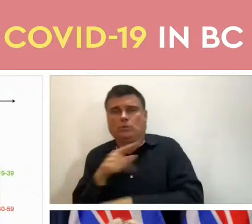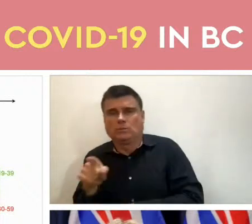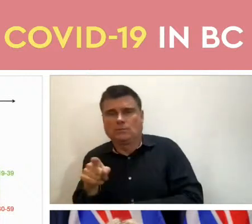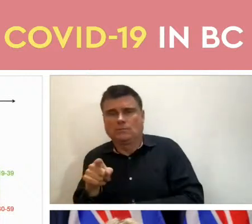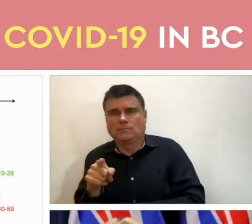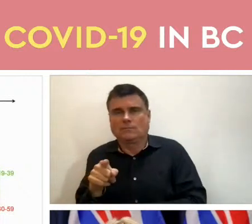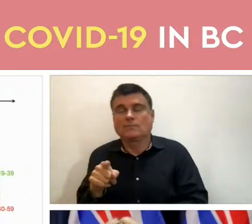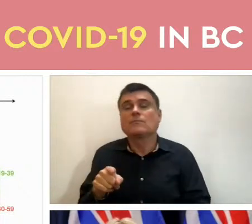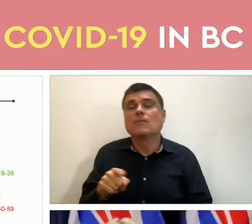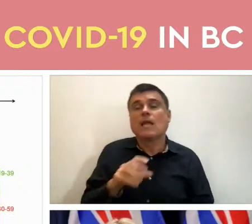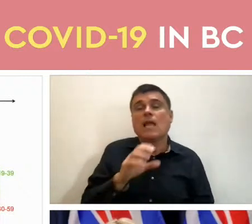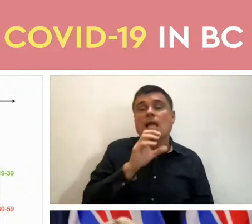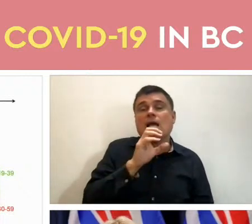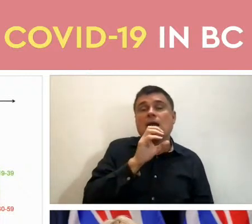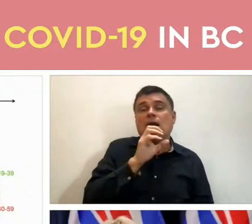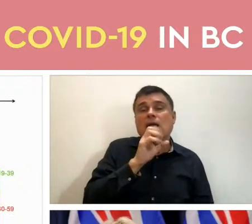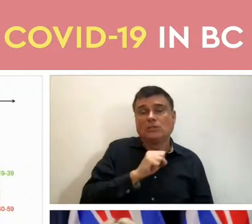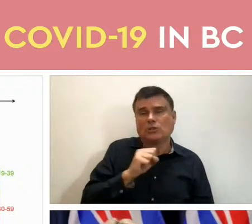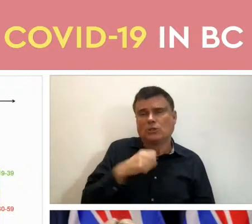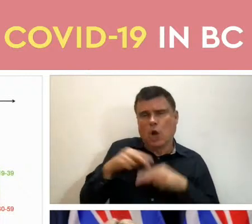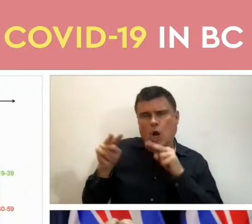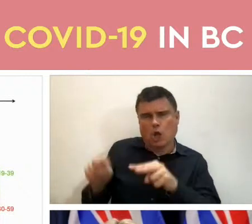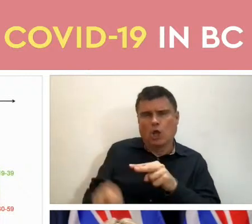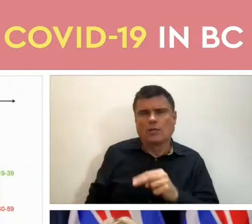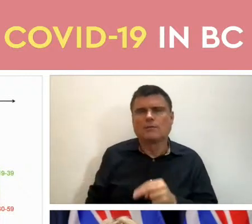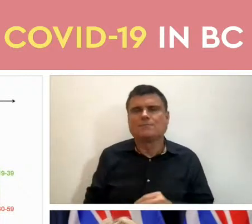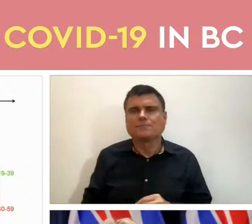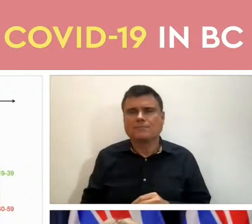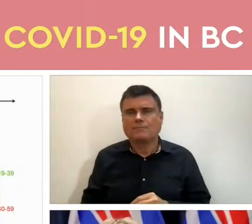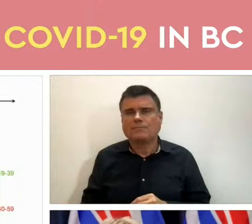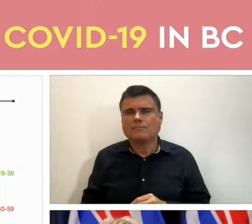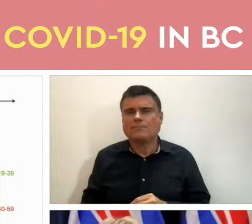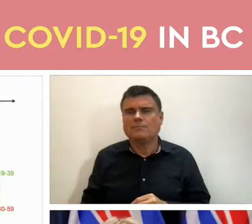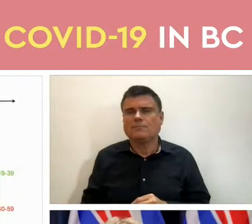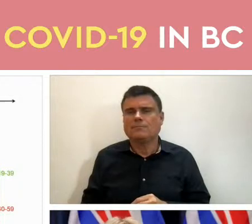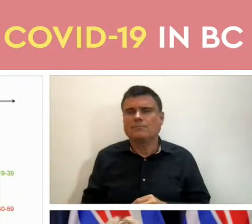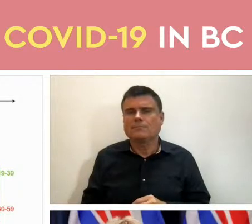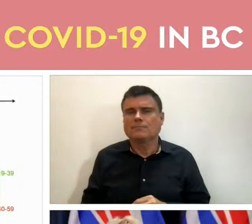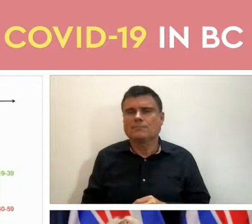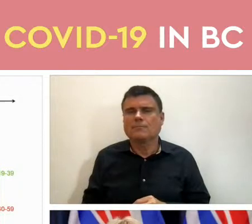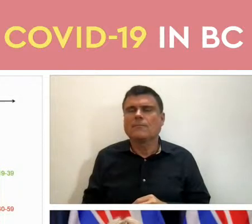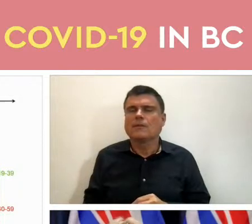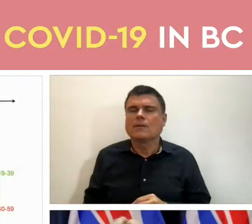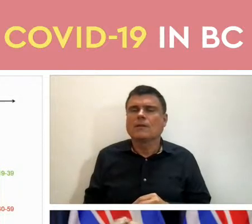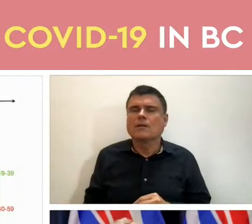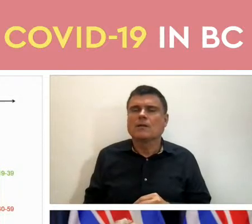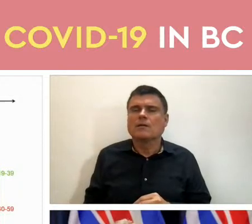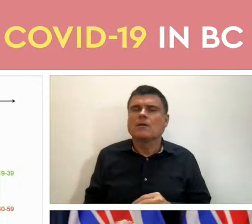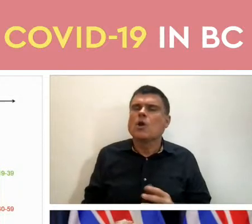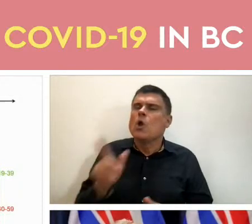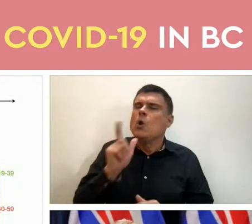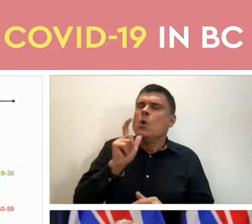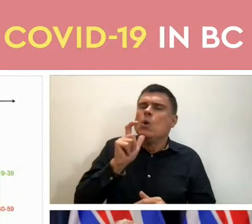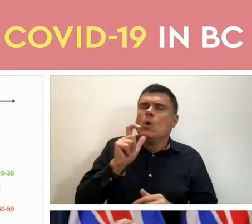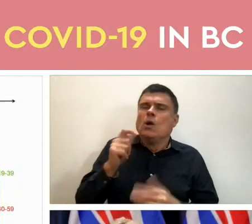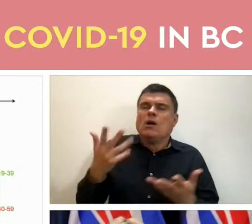people who are more highly connected. They go to work, they have children, there are connections